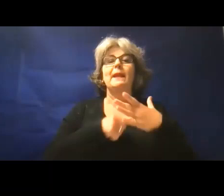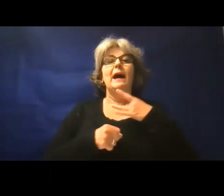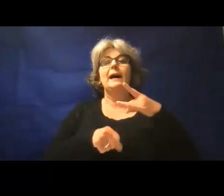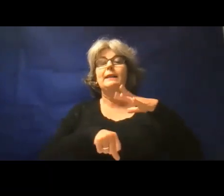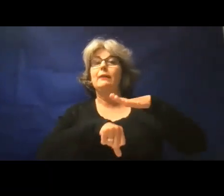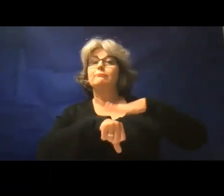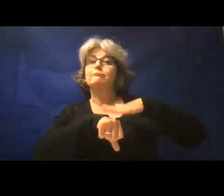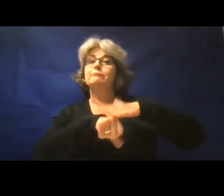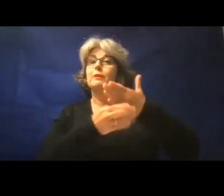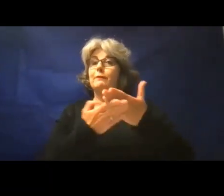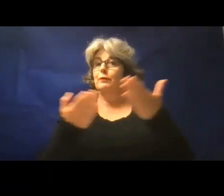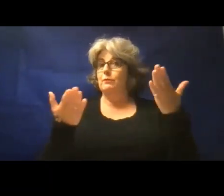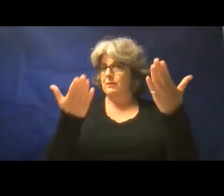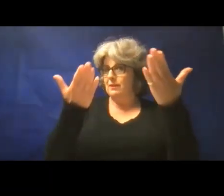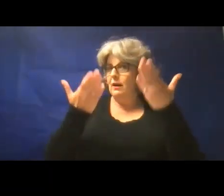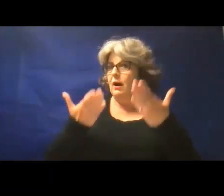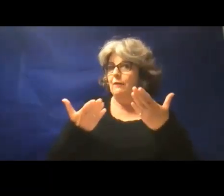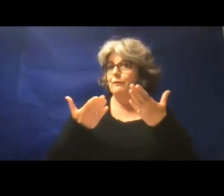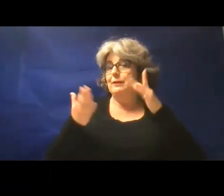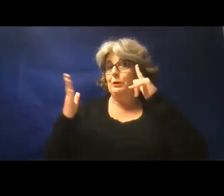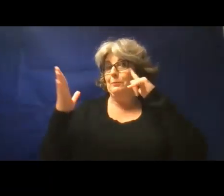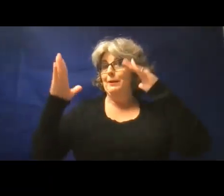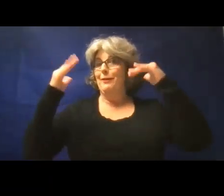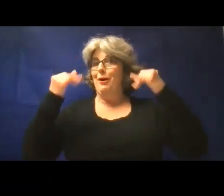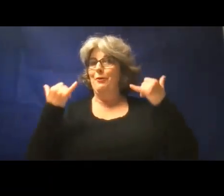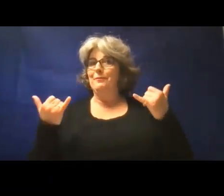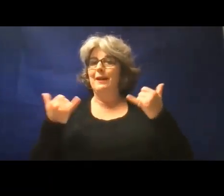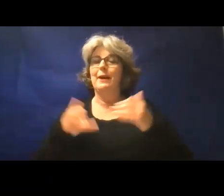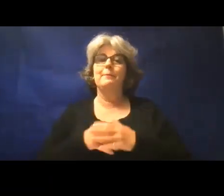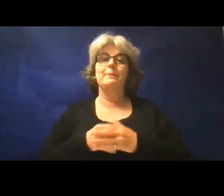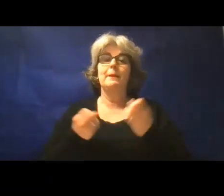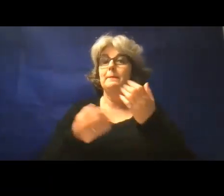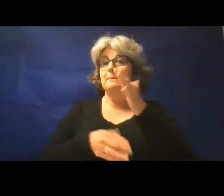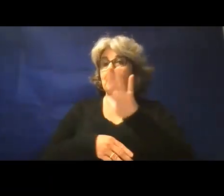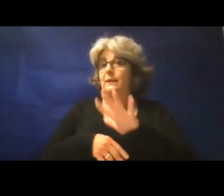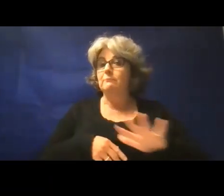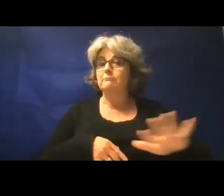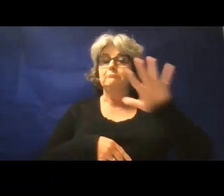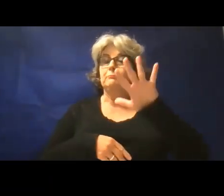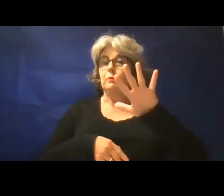think offer us some glimmers of hope although many countries continue to severely restrict entry to